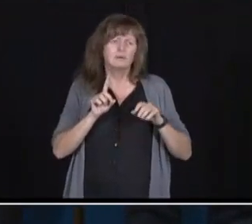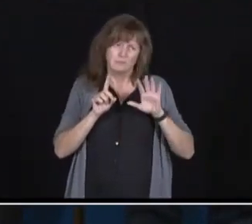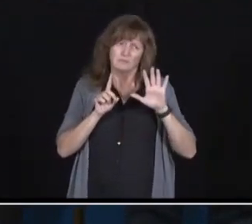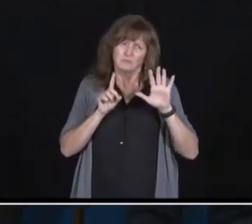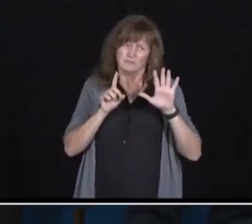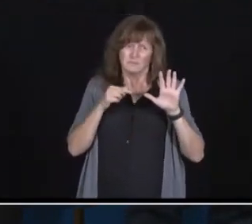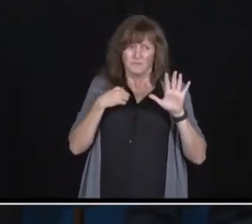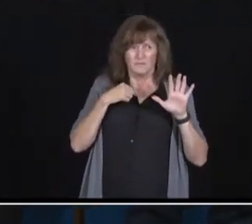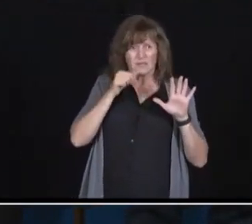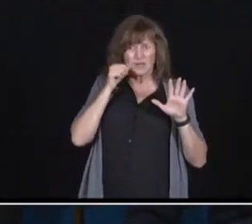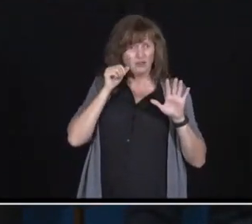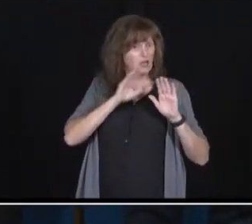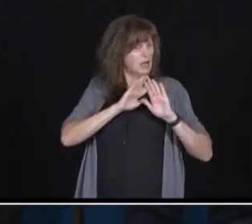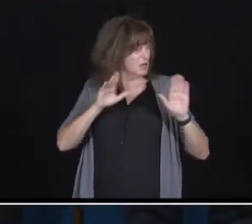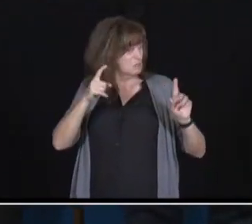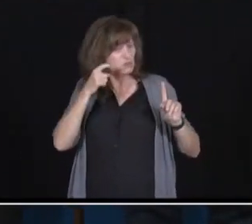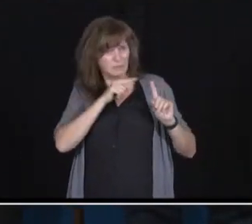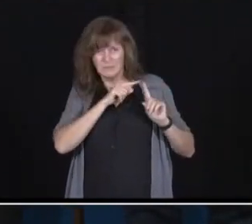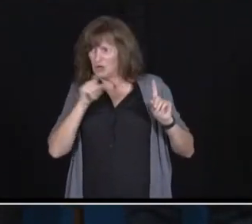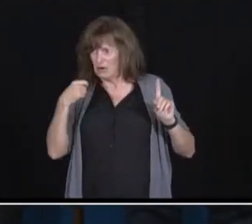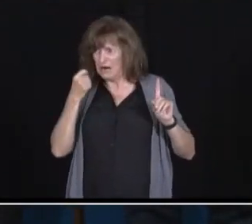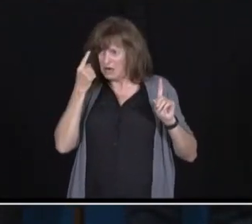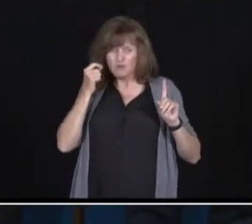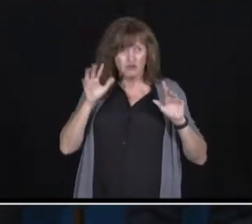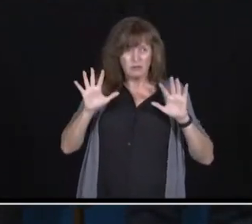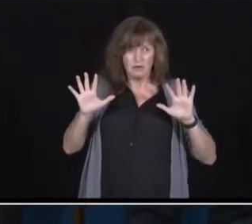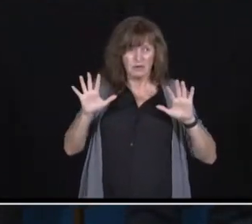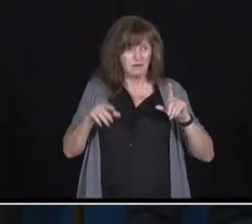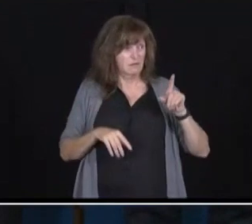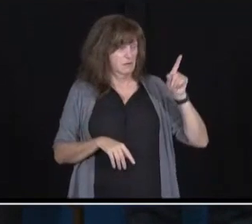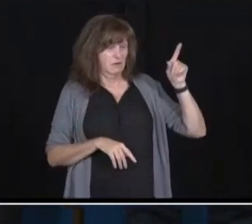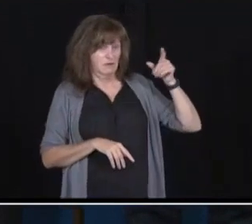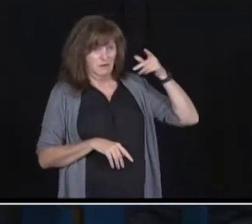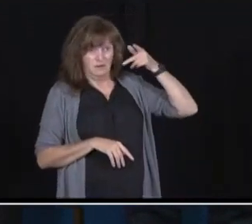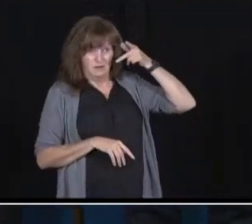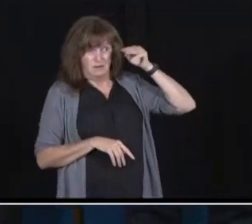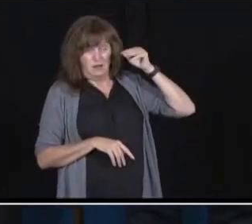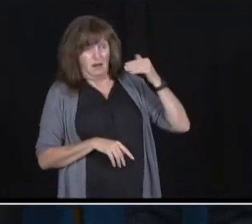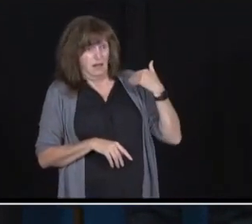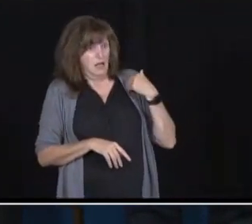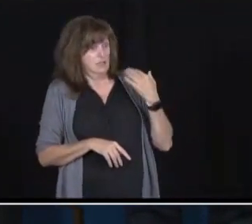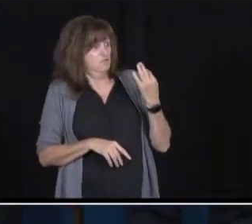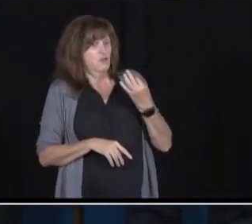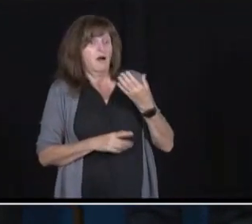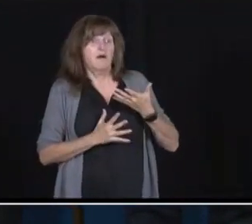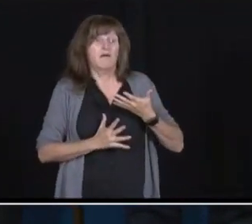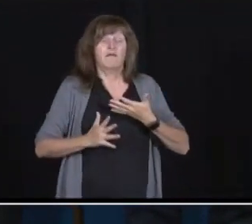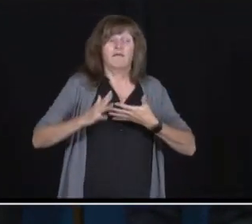is an education and so on and so forth. And I said very simply to the premiers yesterday. Guys, we understand that.